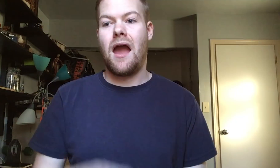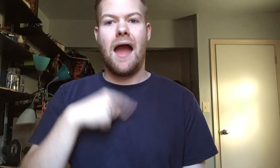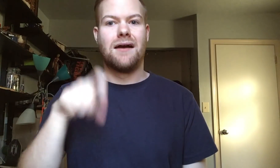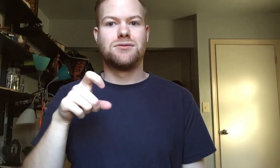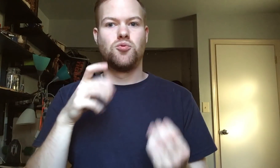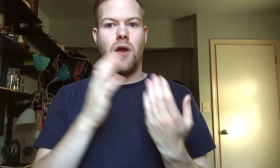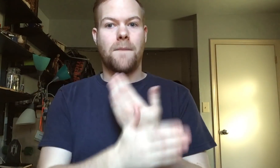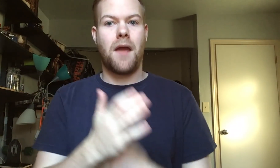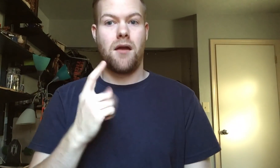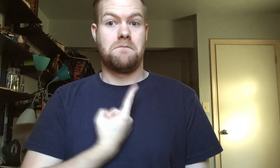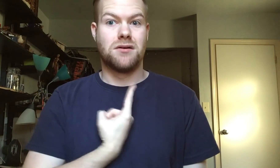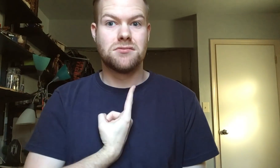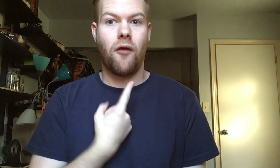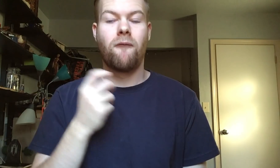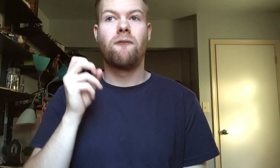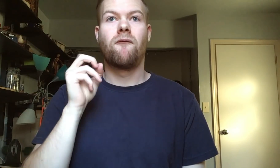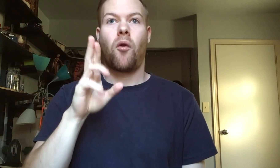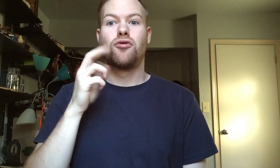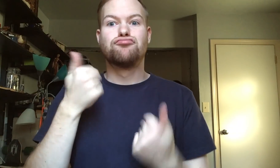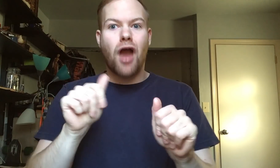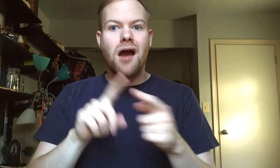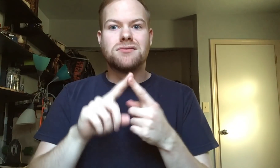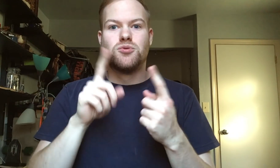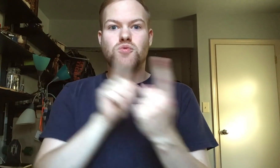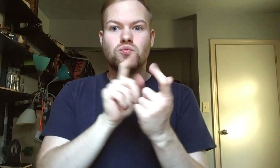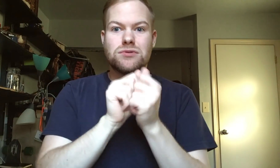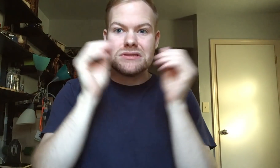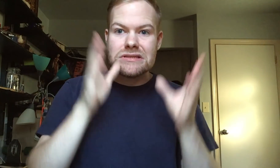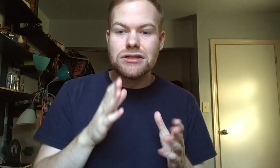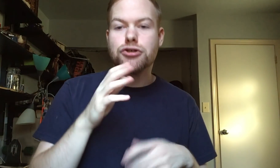I had to get by myself, or try to talk with the teacher,